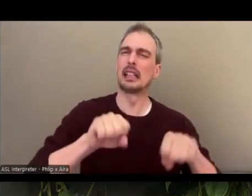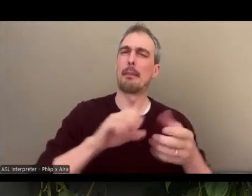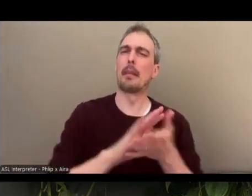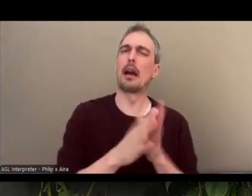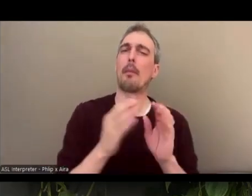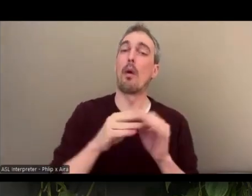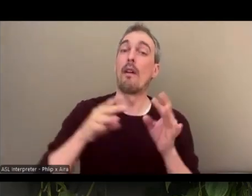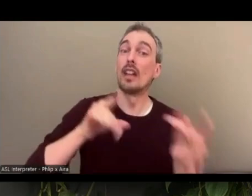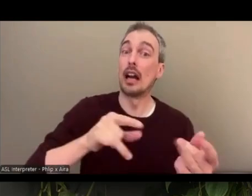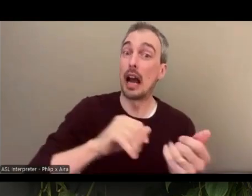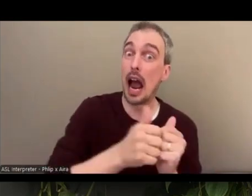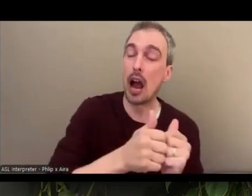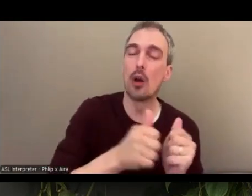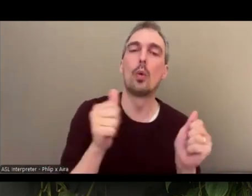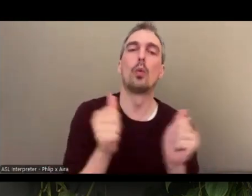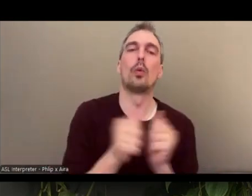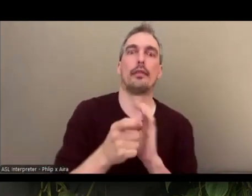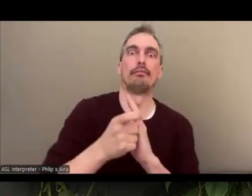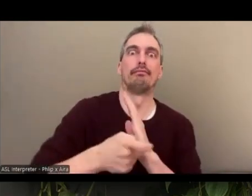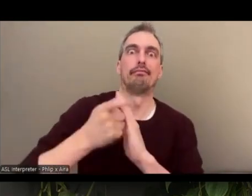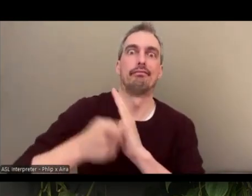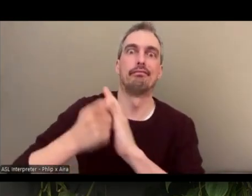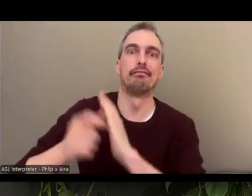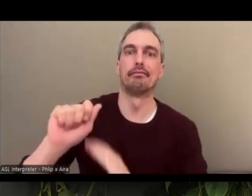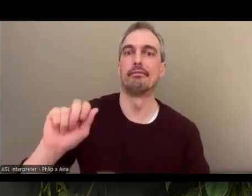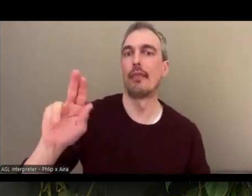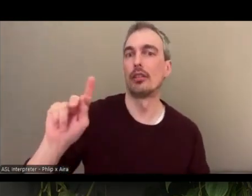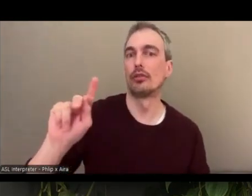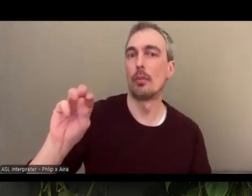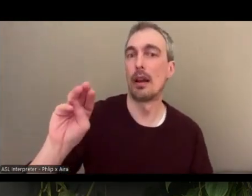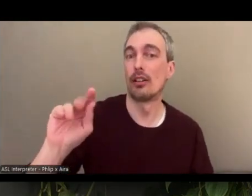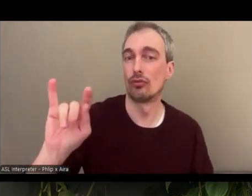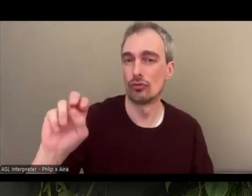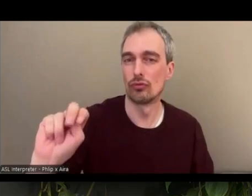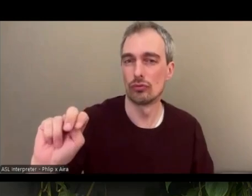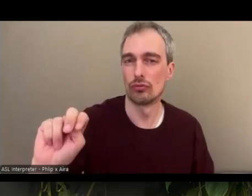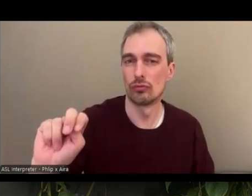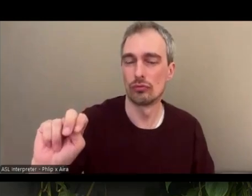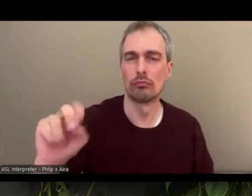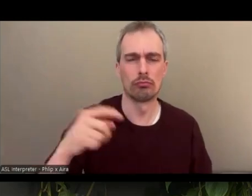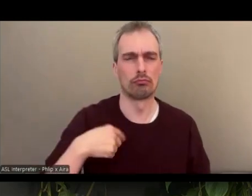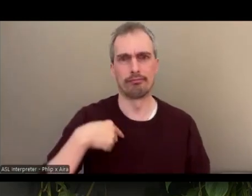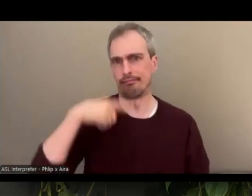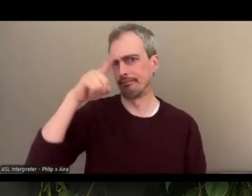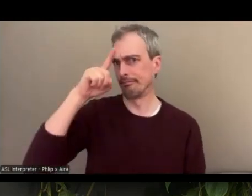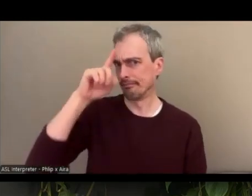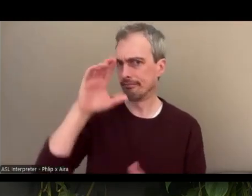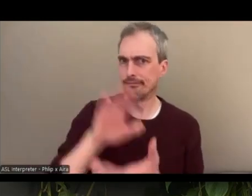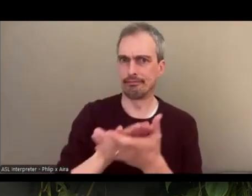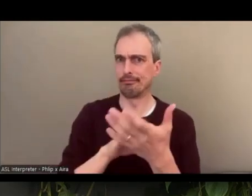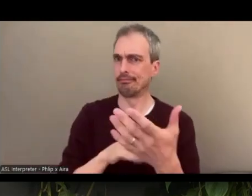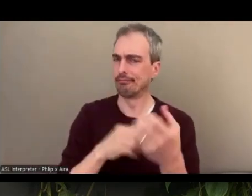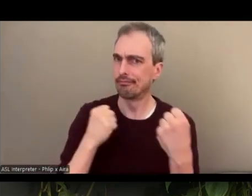So as I mentioned before, I'm a big believer in automation. From my time at Zapier, which is a company that has the mission of